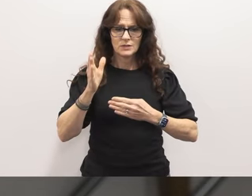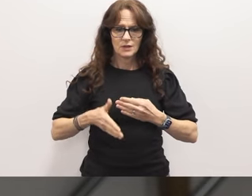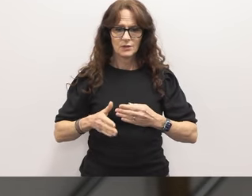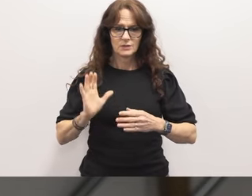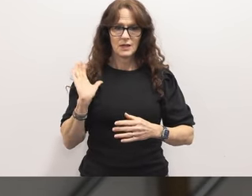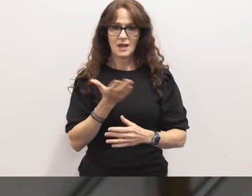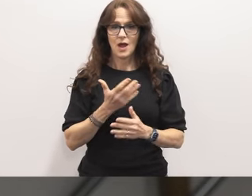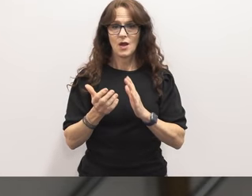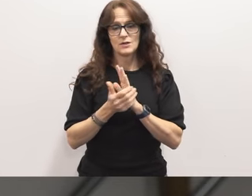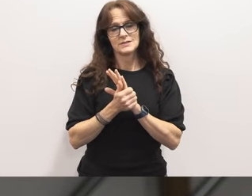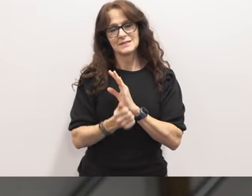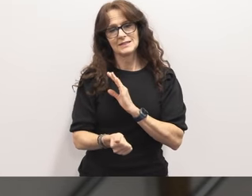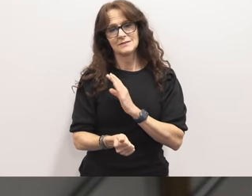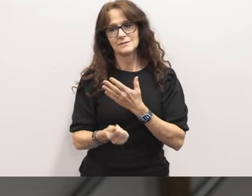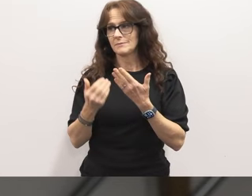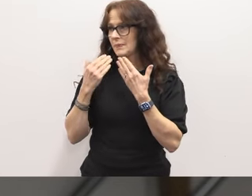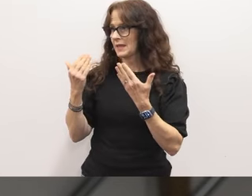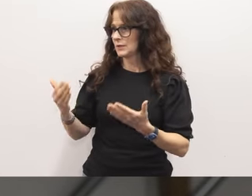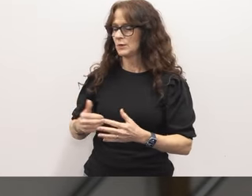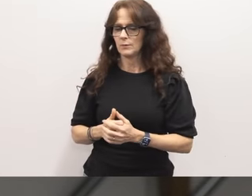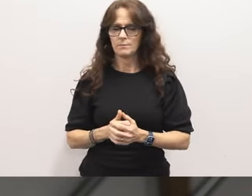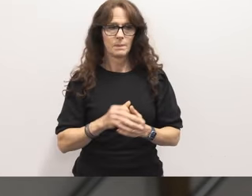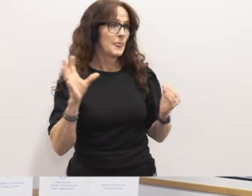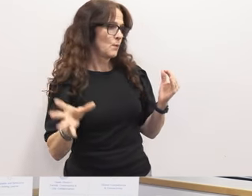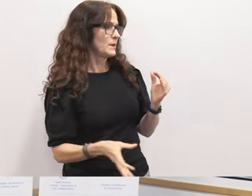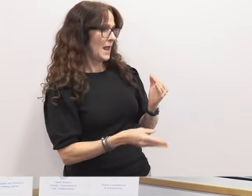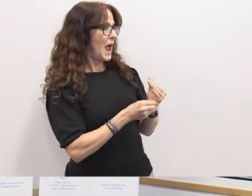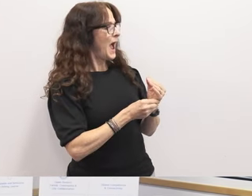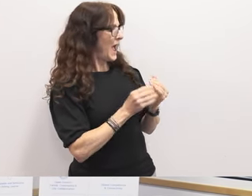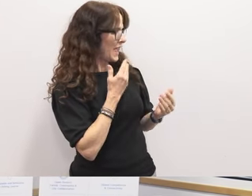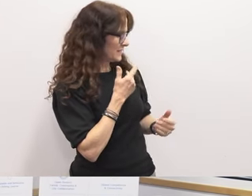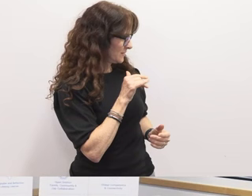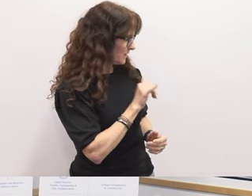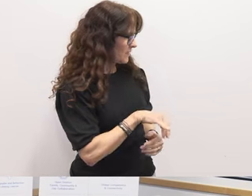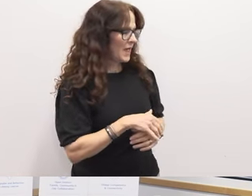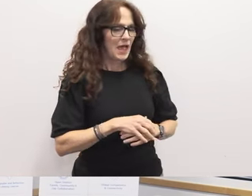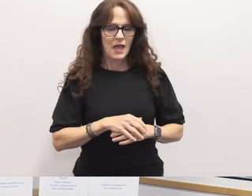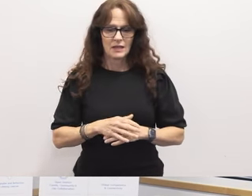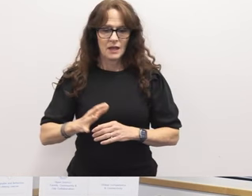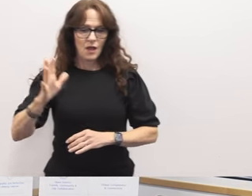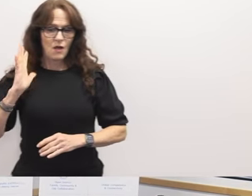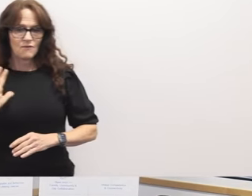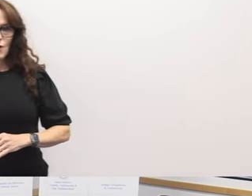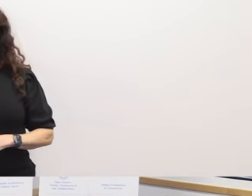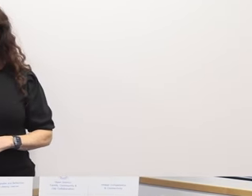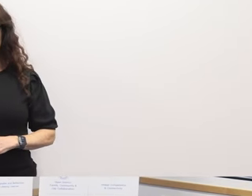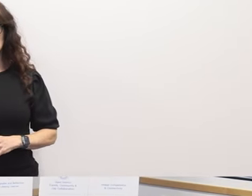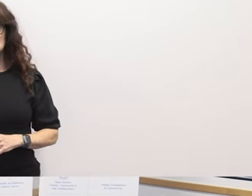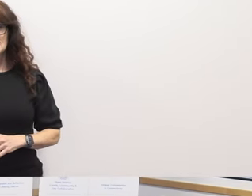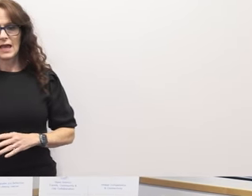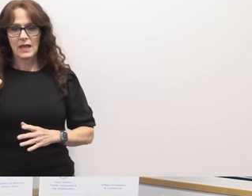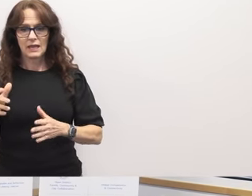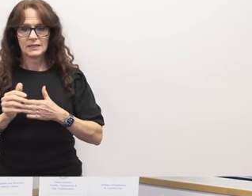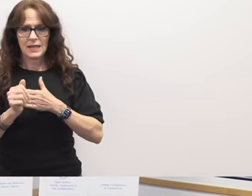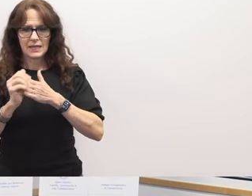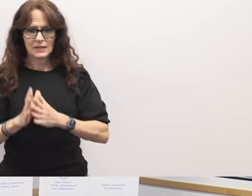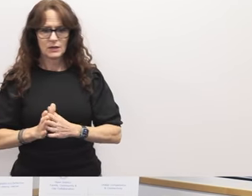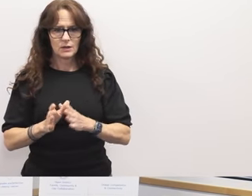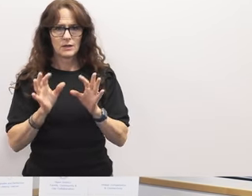All right, thank you. [Veronica Madrigal] So I wanna add to that, that also as a former site leader, something that was very impactful at the site level